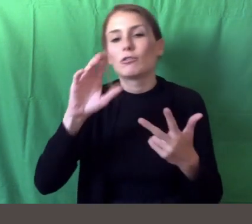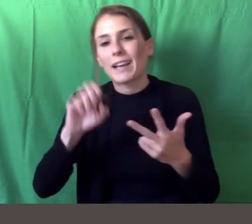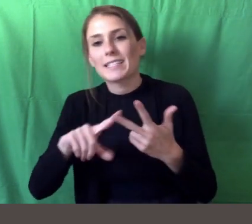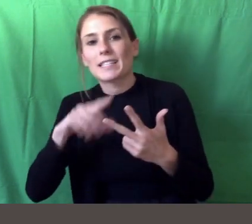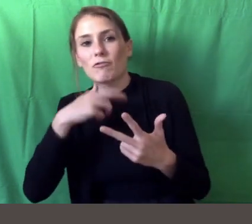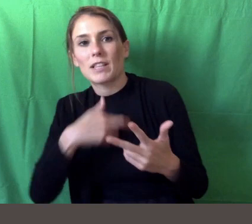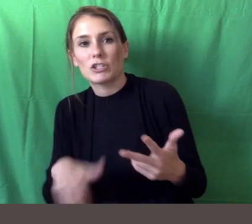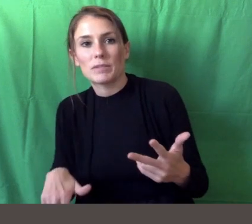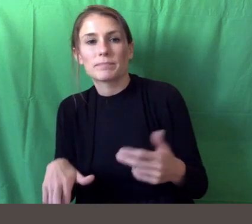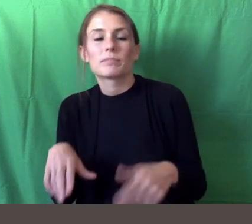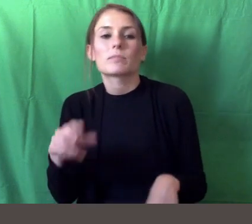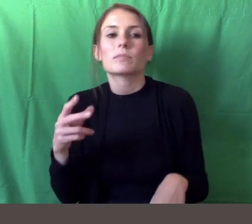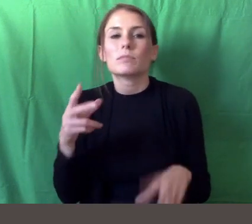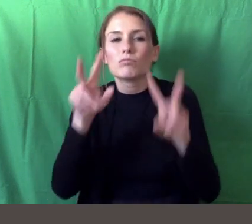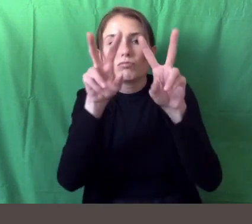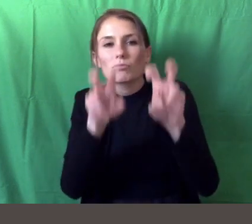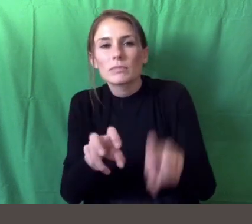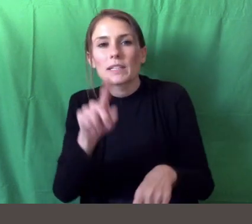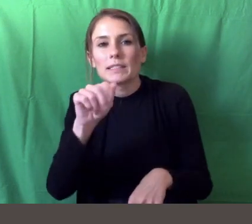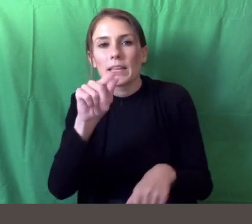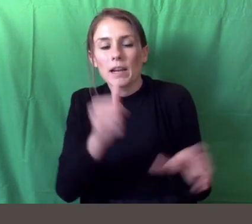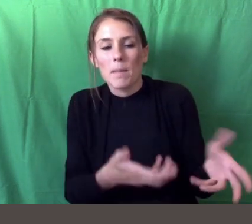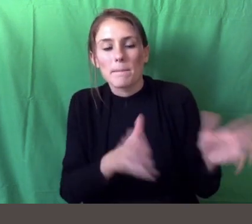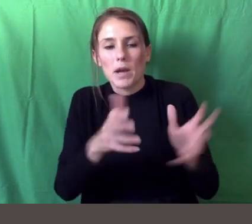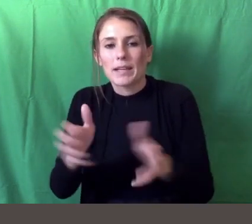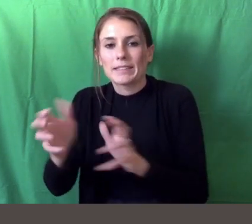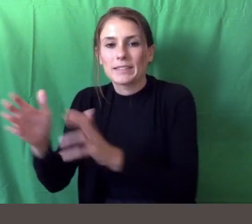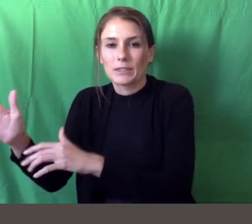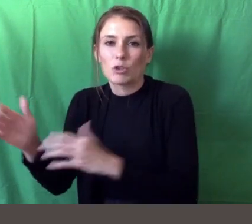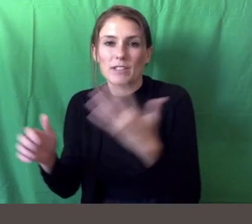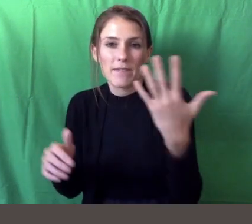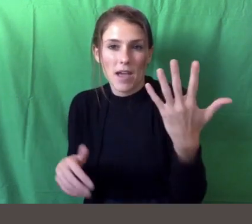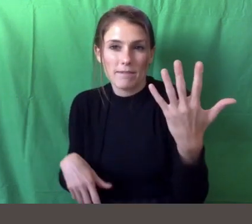If we look at the data buckets that were used for the training data, there are five buckets,